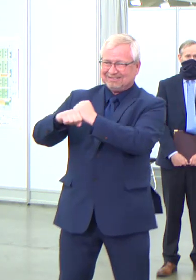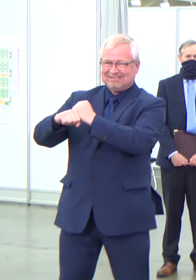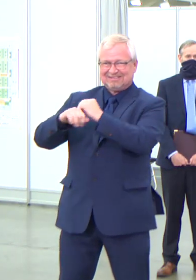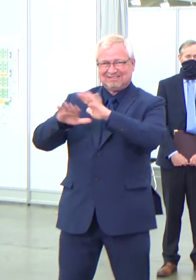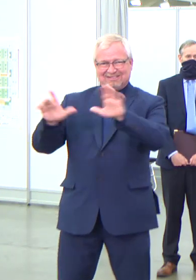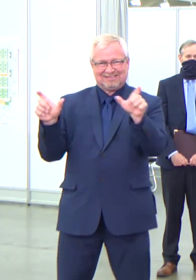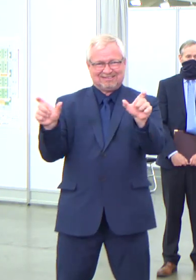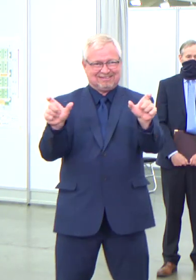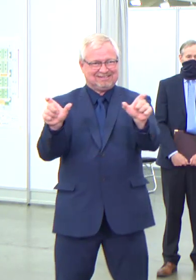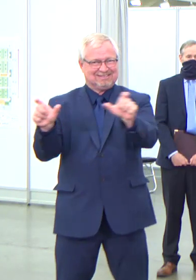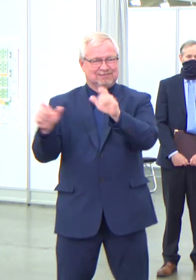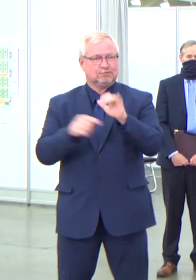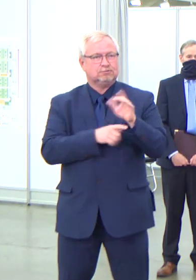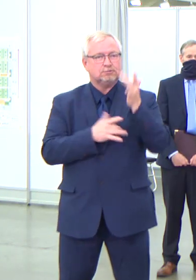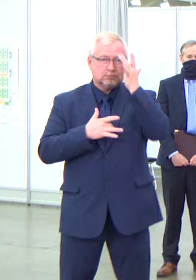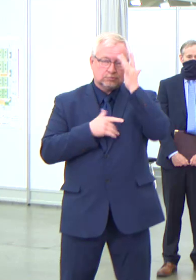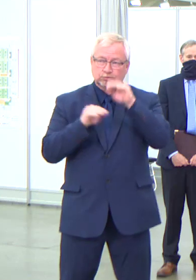state in the fight against the COVID-19 pandemic.